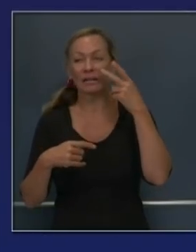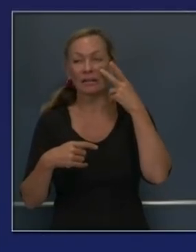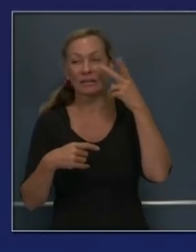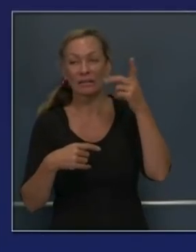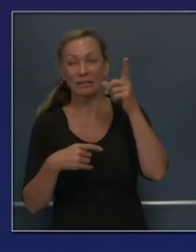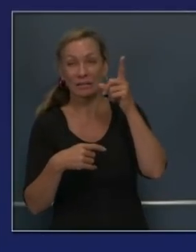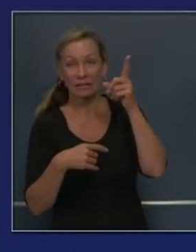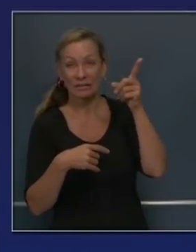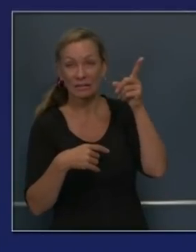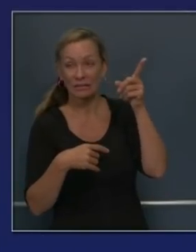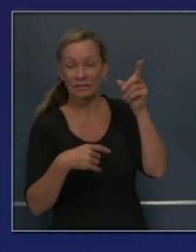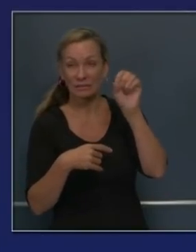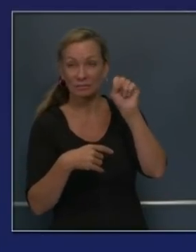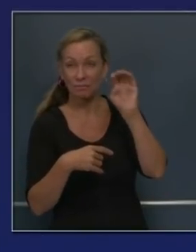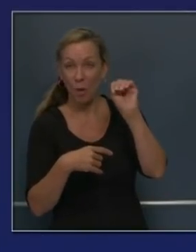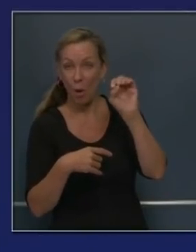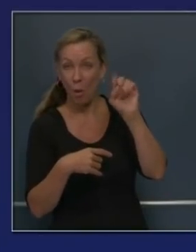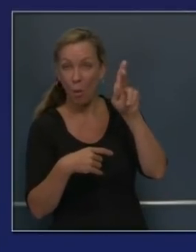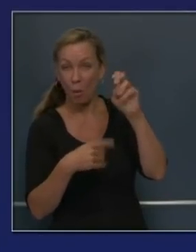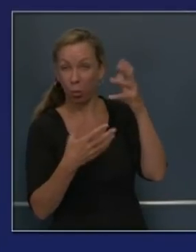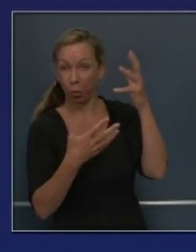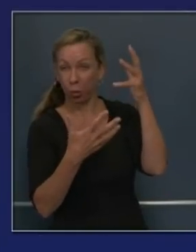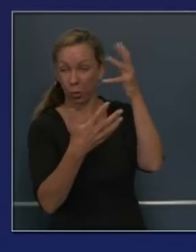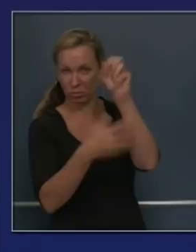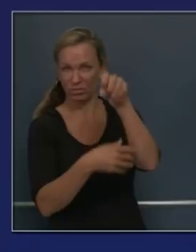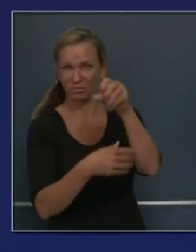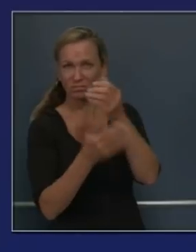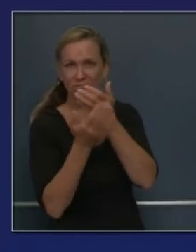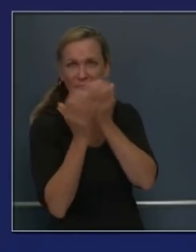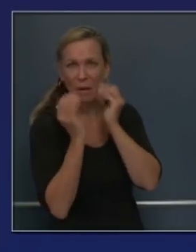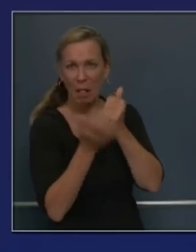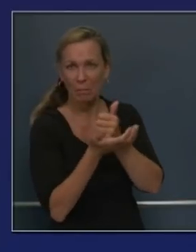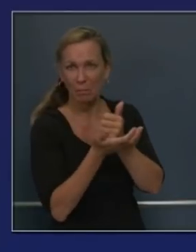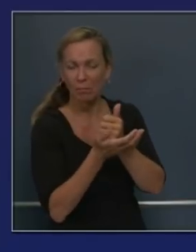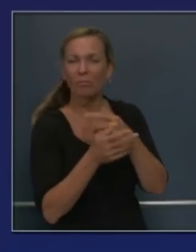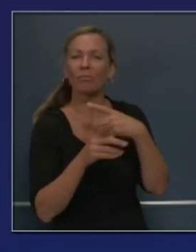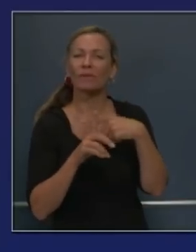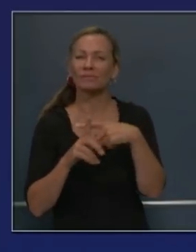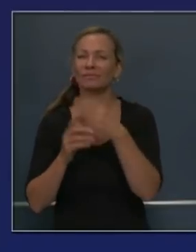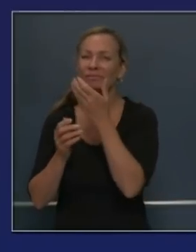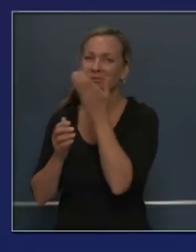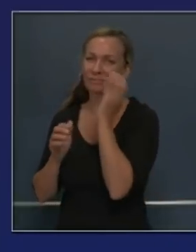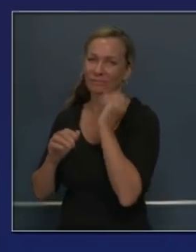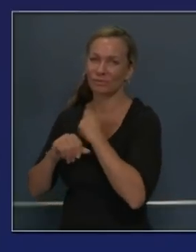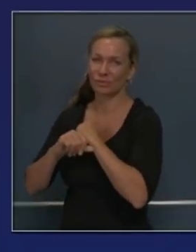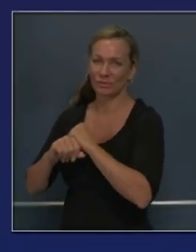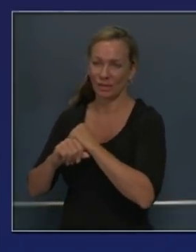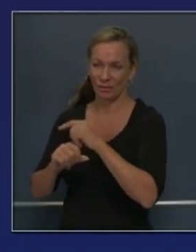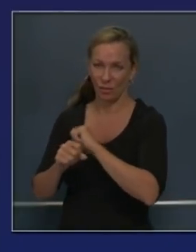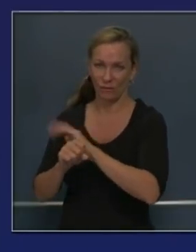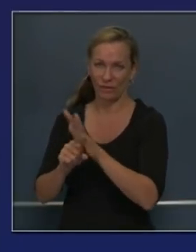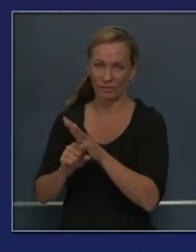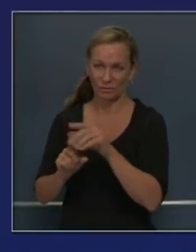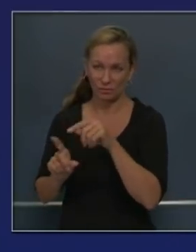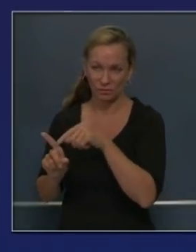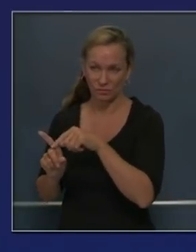THAN TO PROTECT YOU FROM AIR- QUALITY BUT ALSO PROTECT YOU AND OTHERS FROM THE SPREAD OF